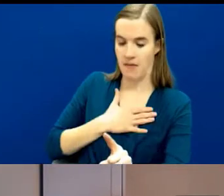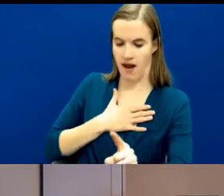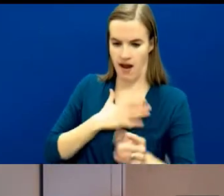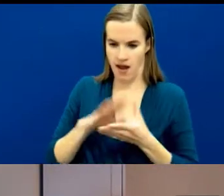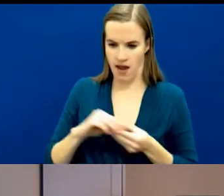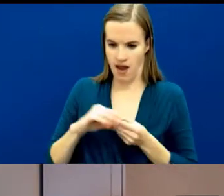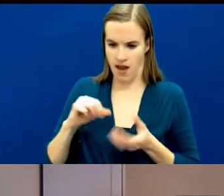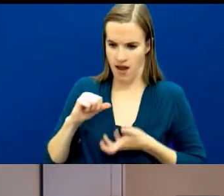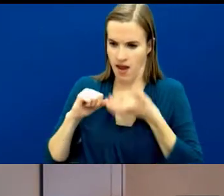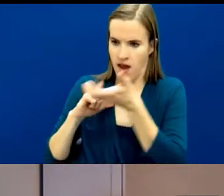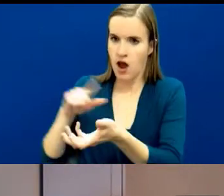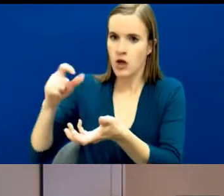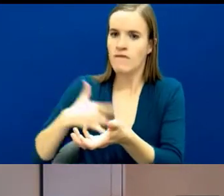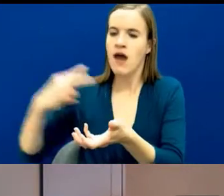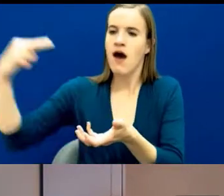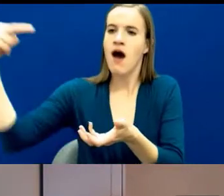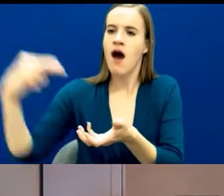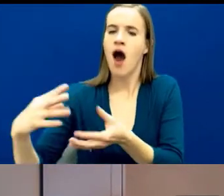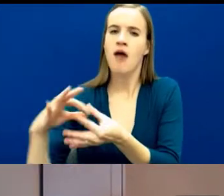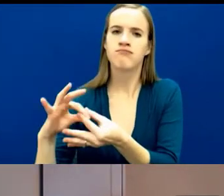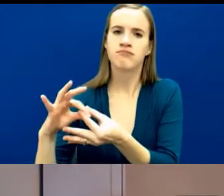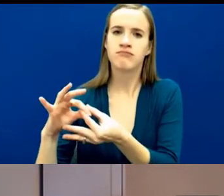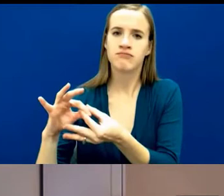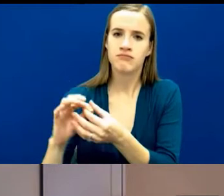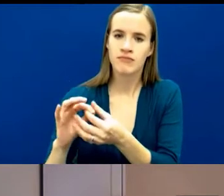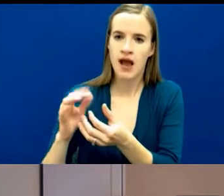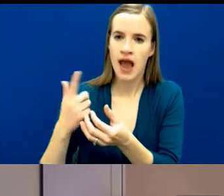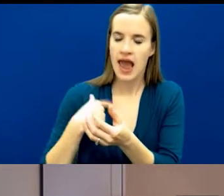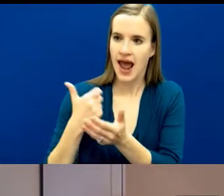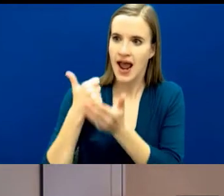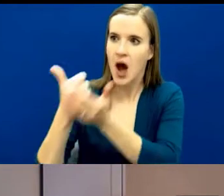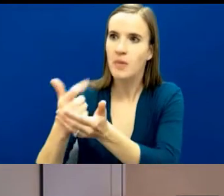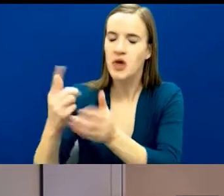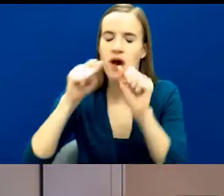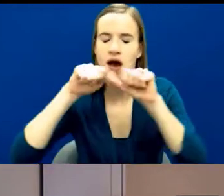know, that helped you really get into that moment. And so that's, that's what